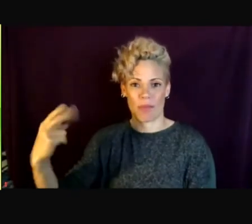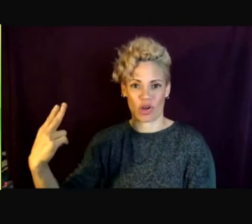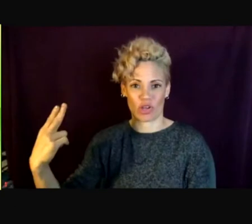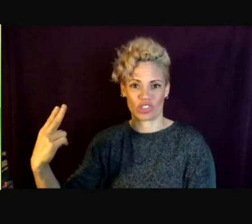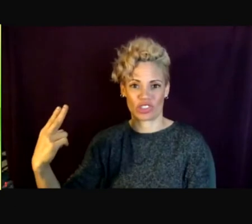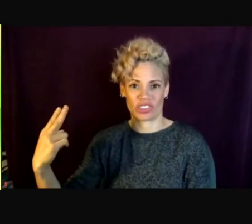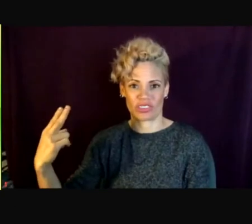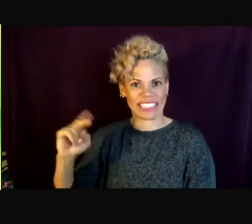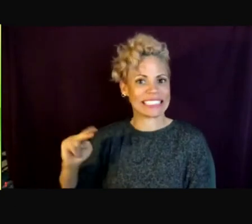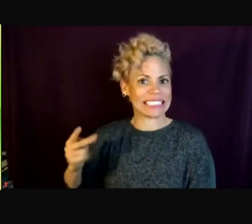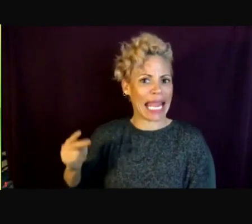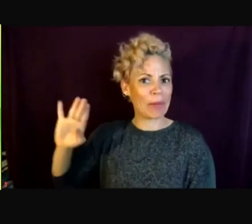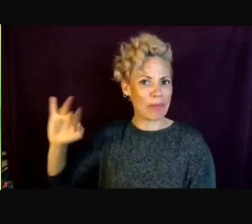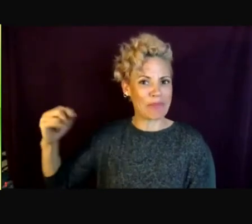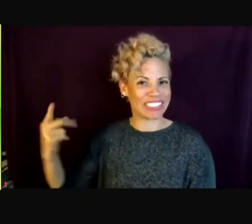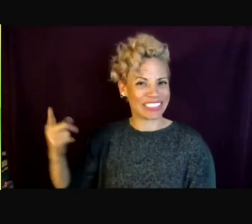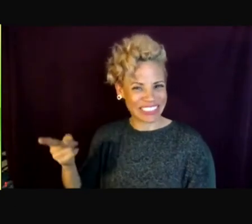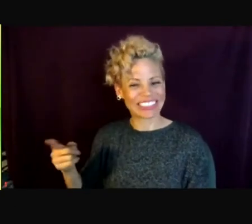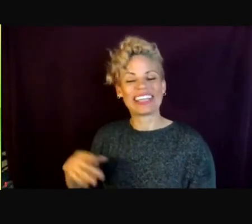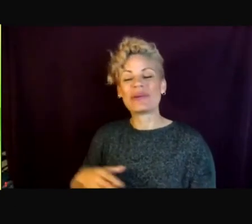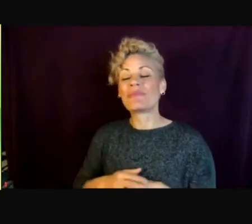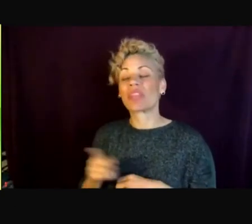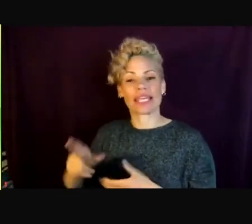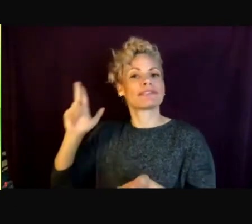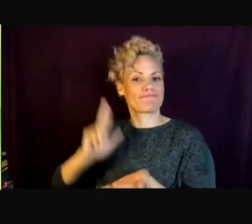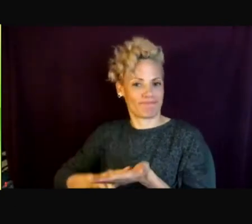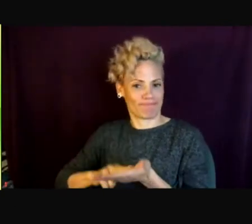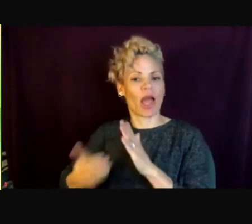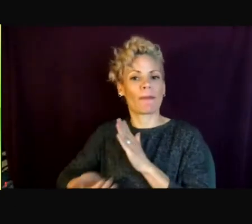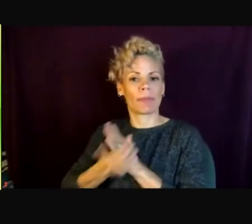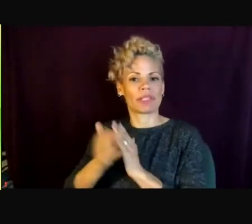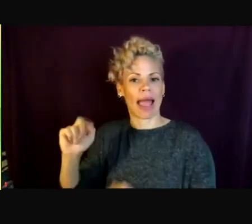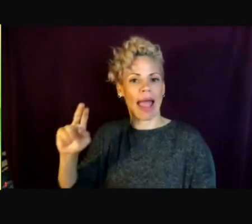And he signed the amendments act. Now an interesting couple of stories